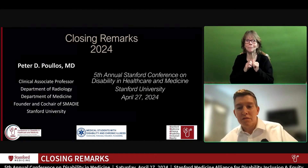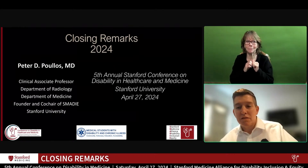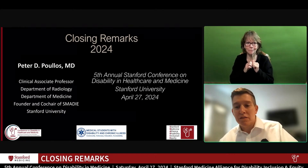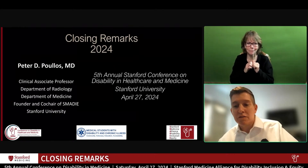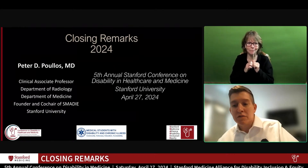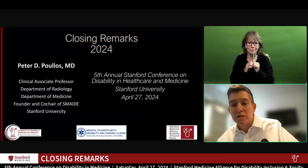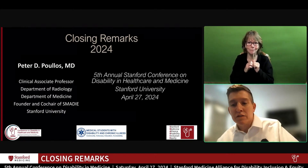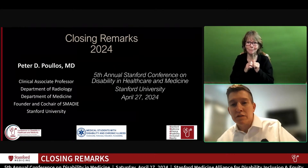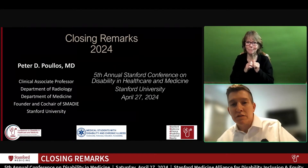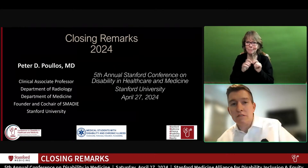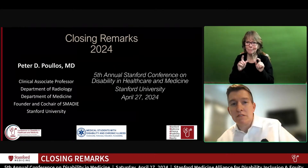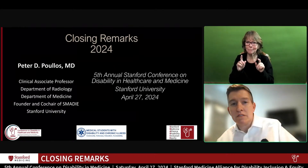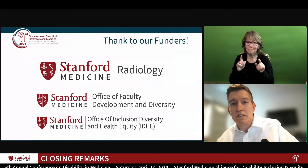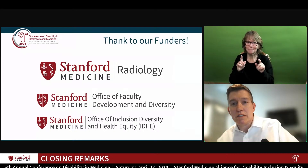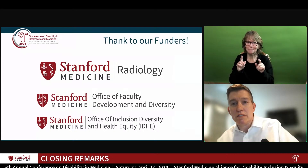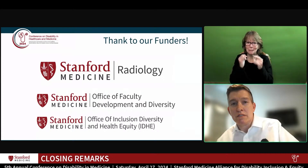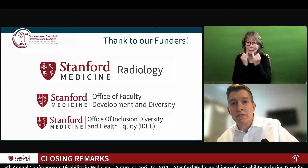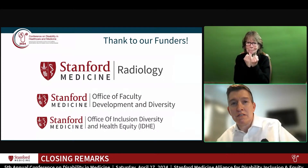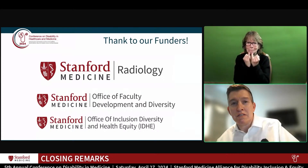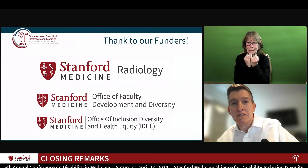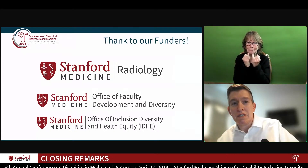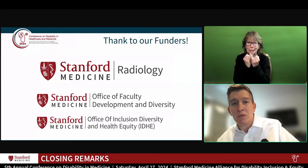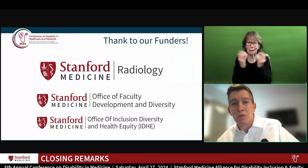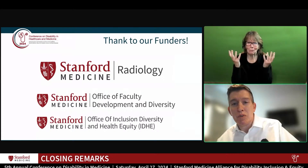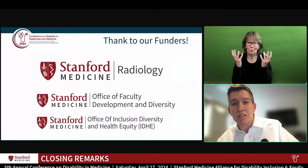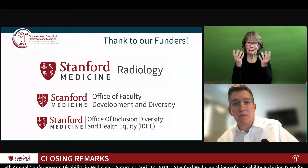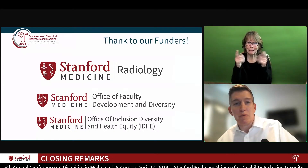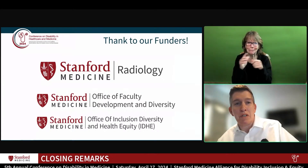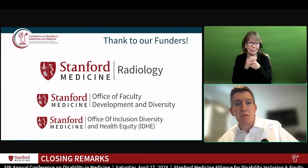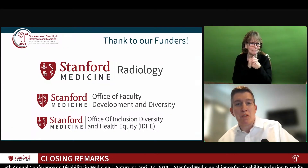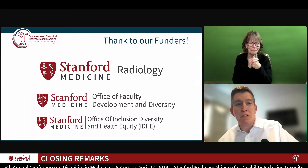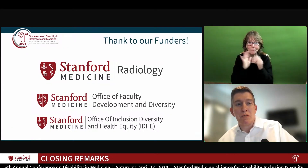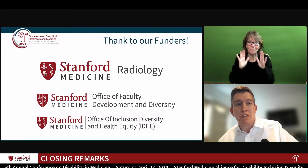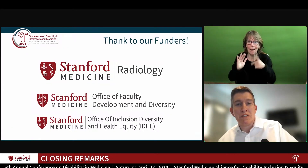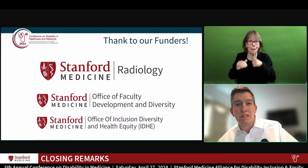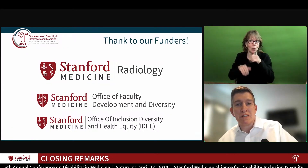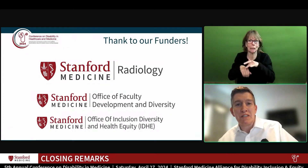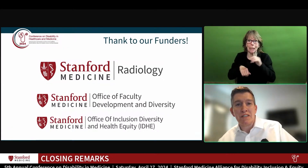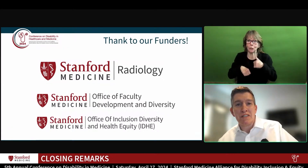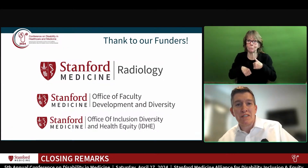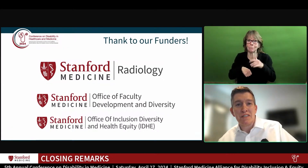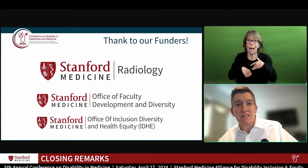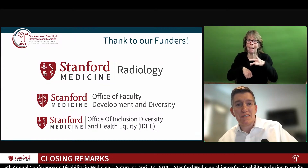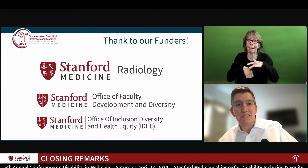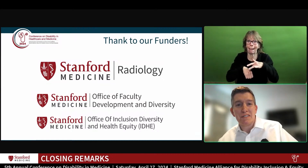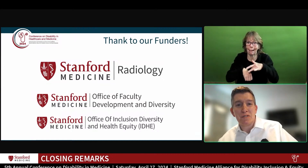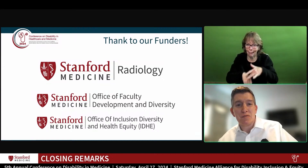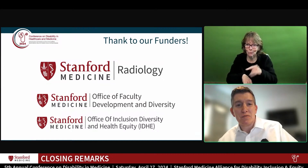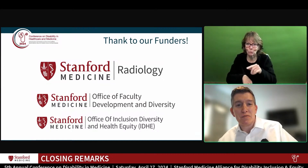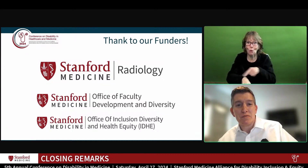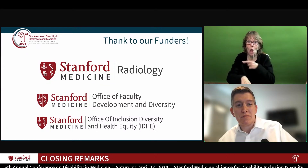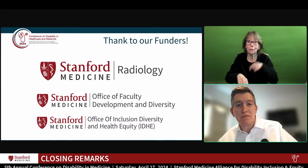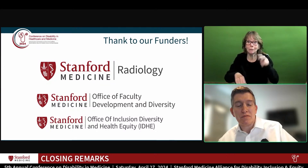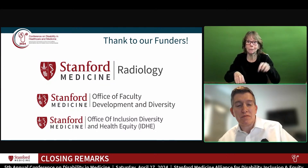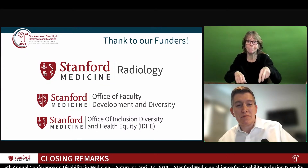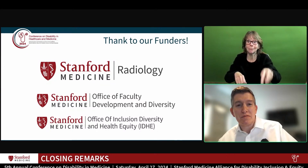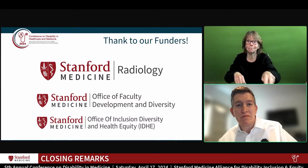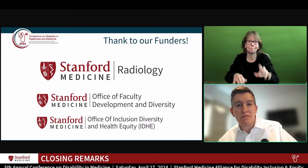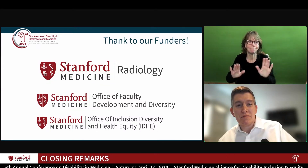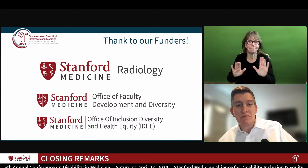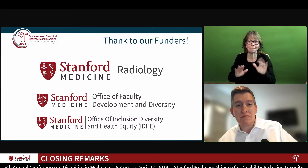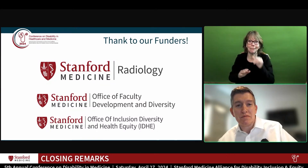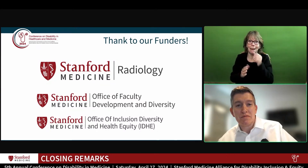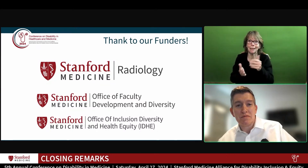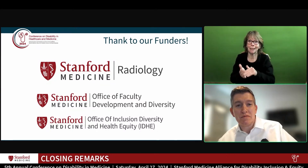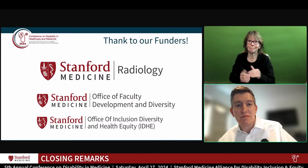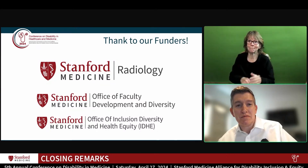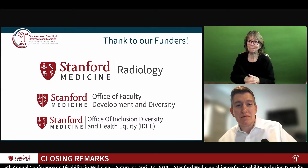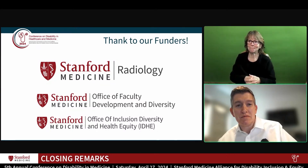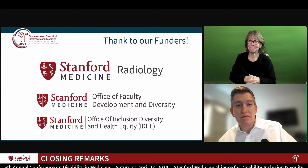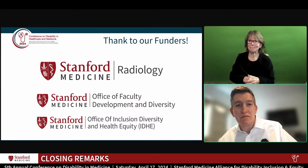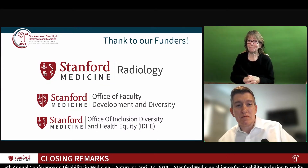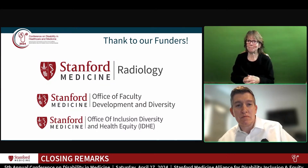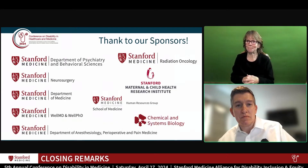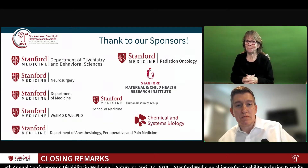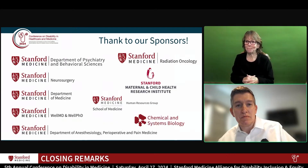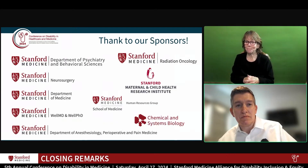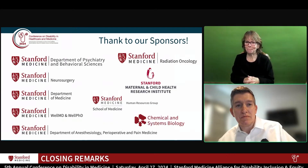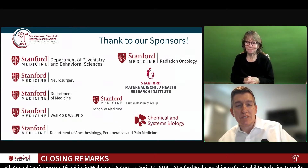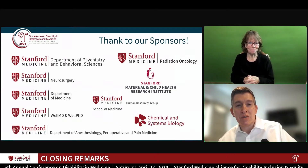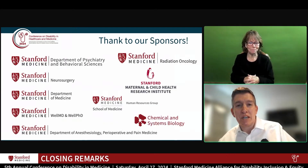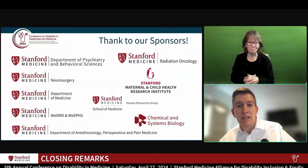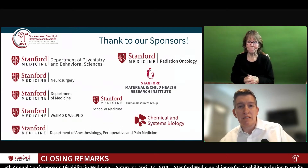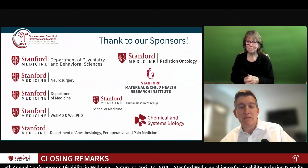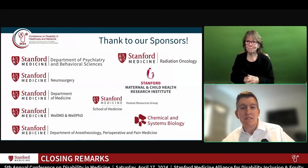Something's going on, all right, I won't press the button more than once. Okay,